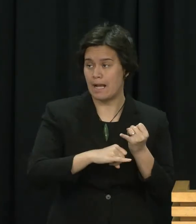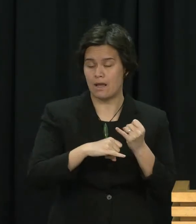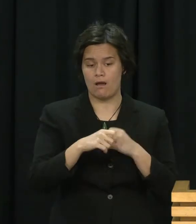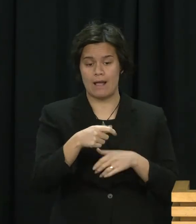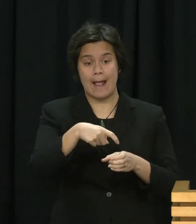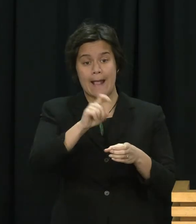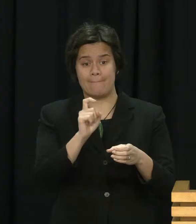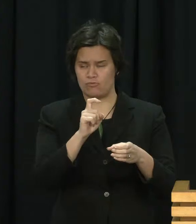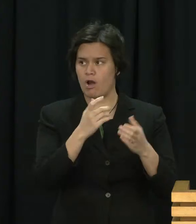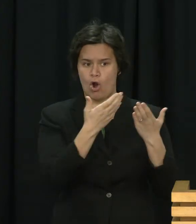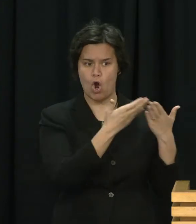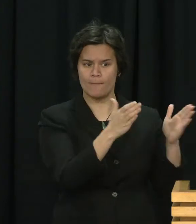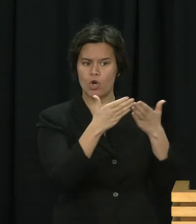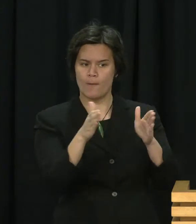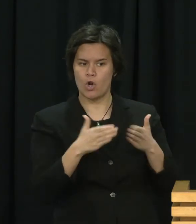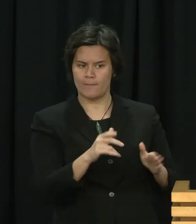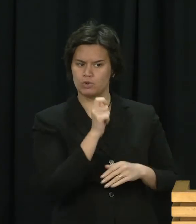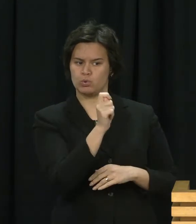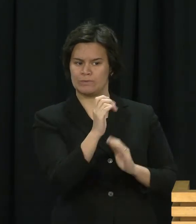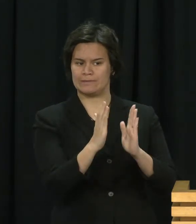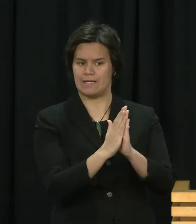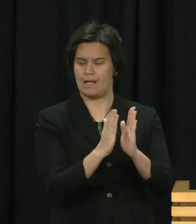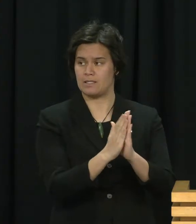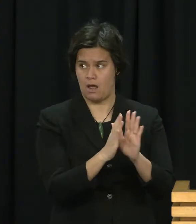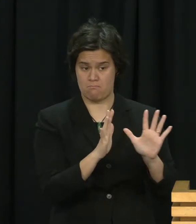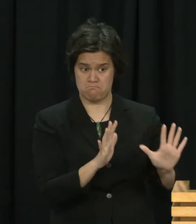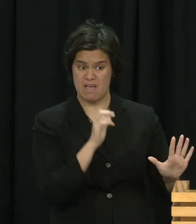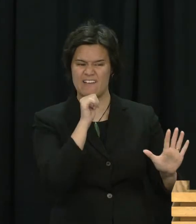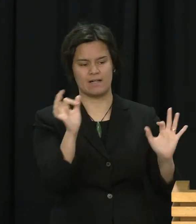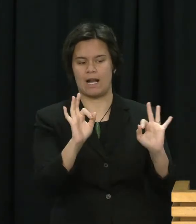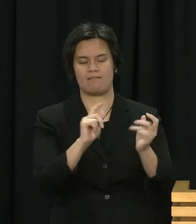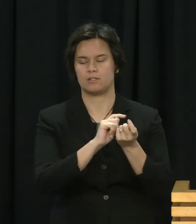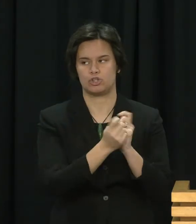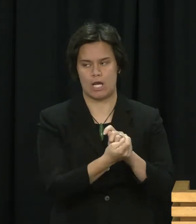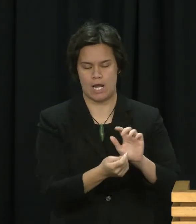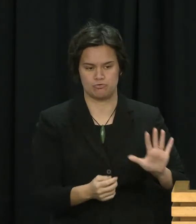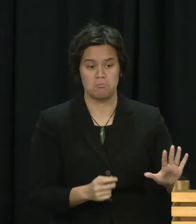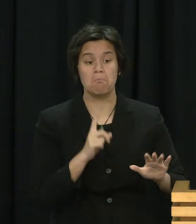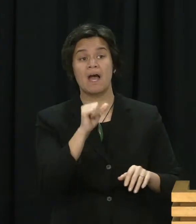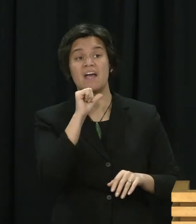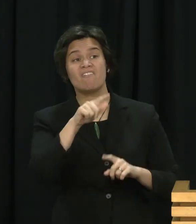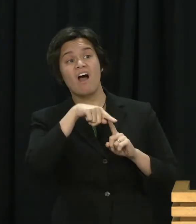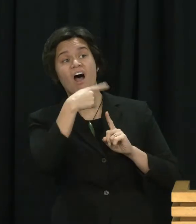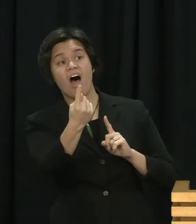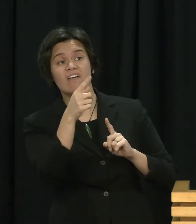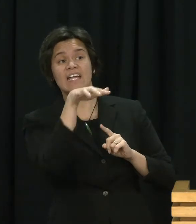you describe what needs to happen? Is there a later meeting, on Saturday or some